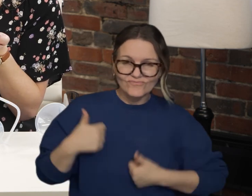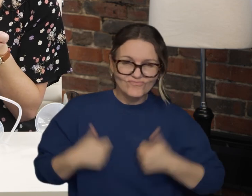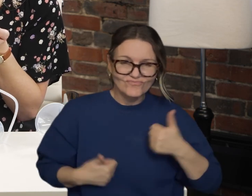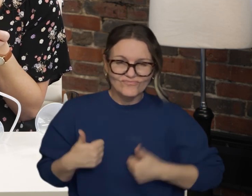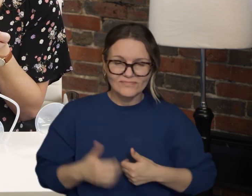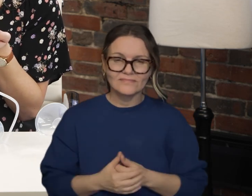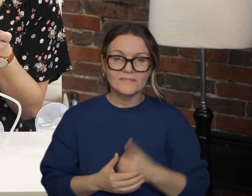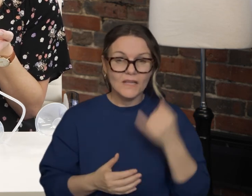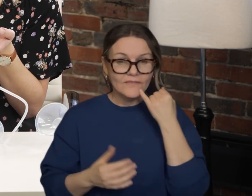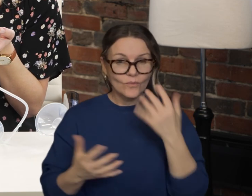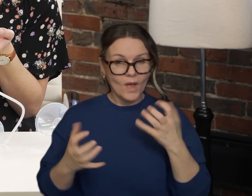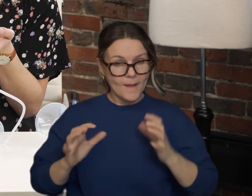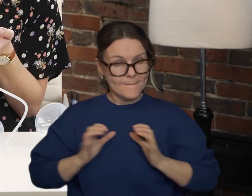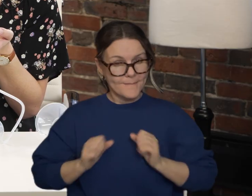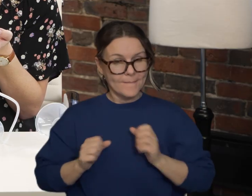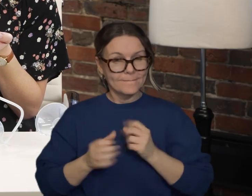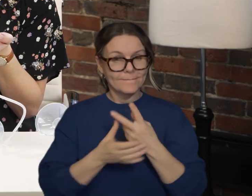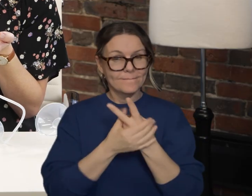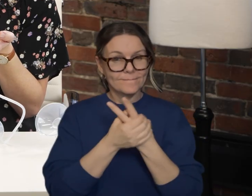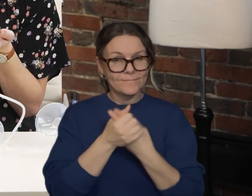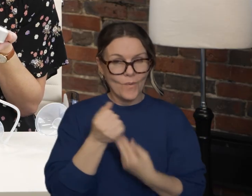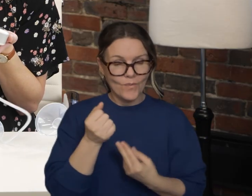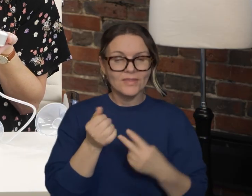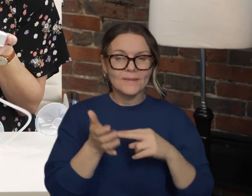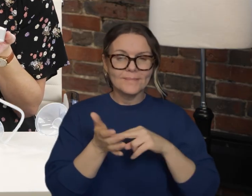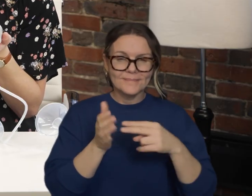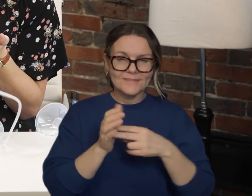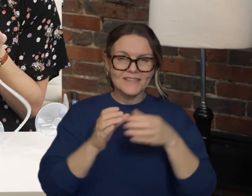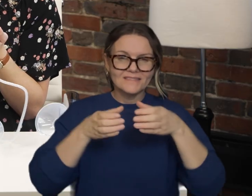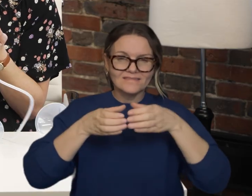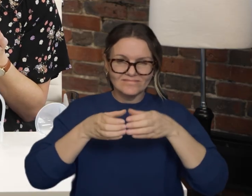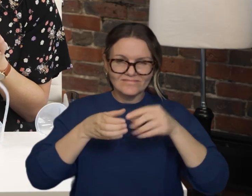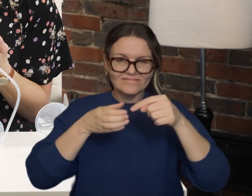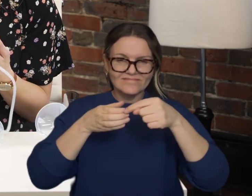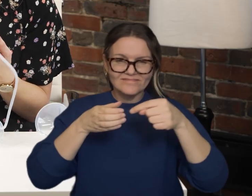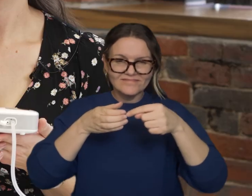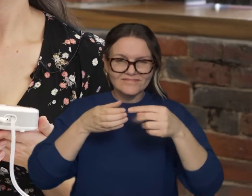which by the way if you ever lose this just get similar call and they'll help you replace it if